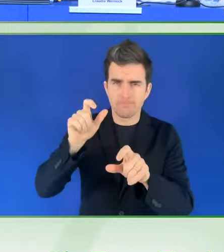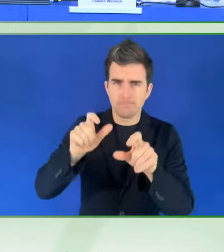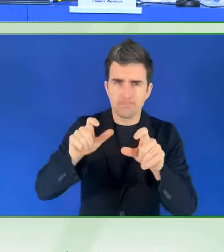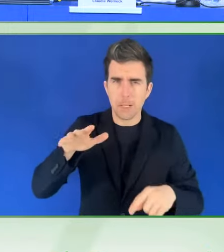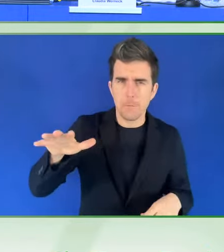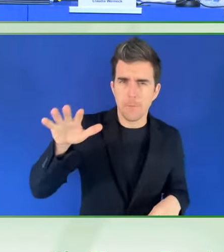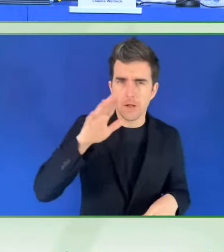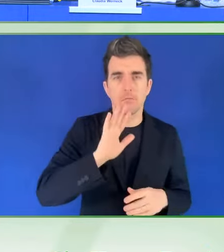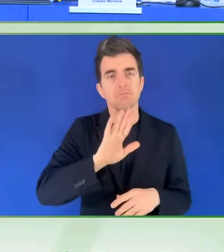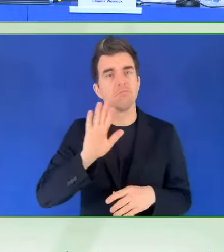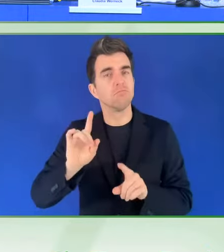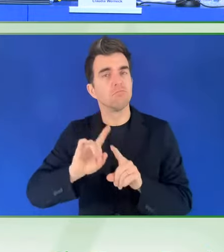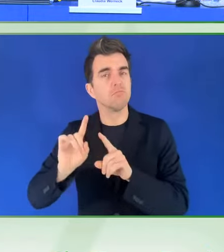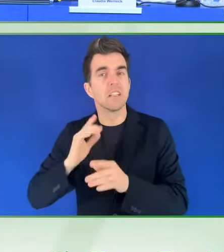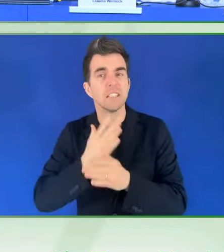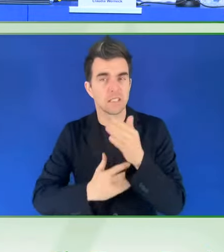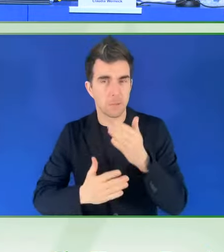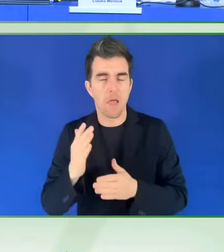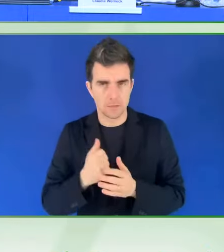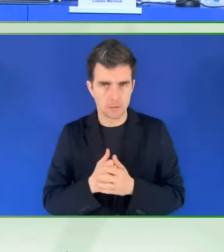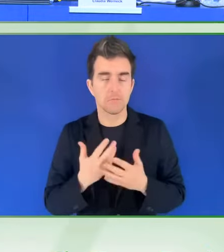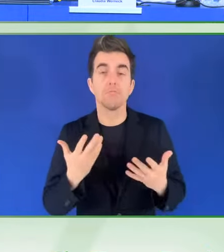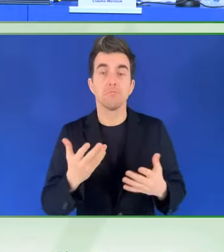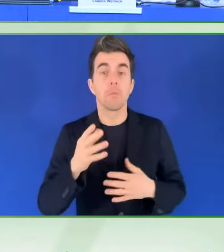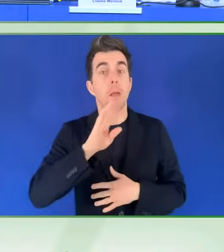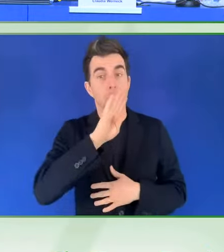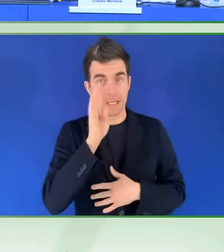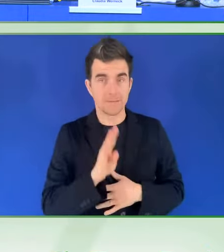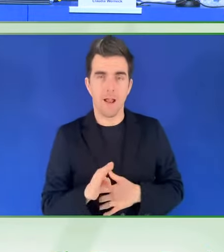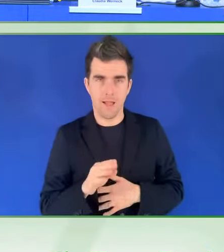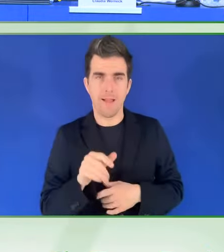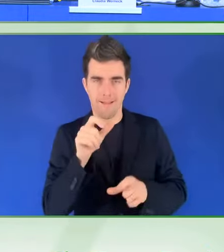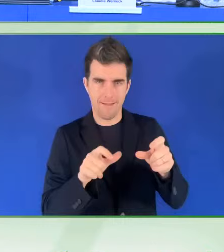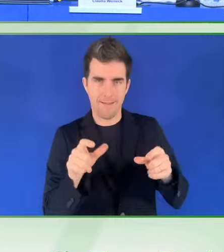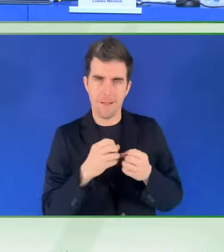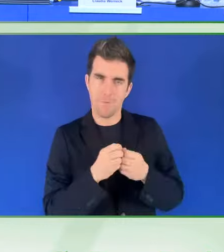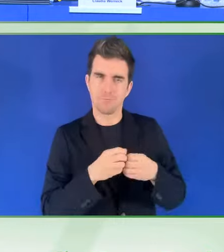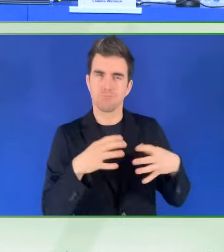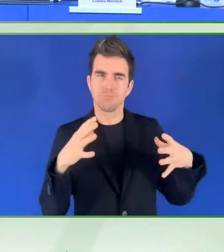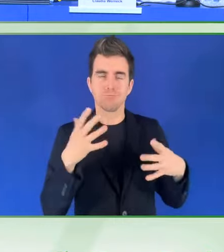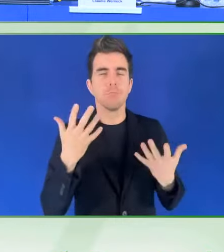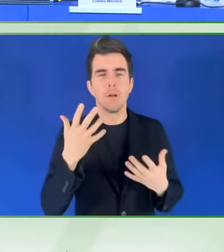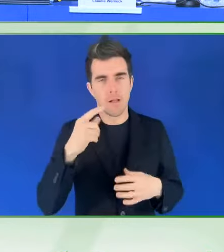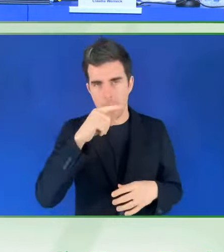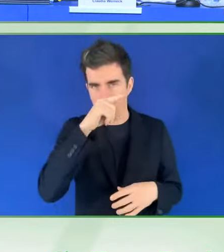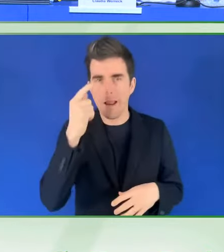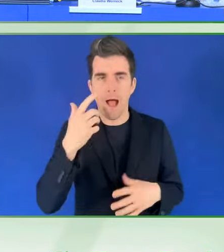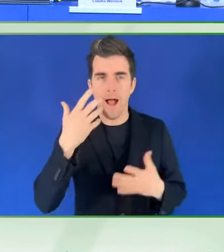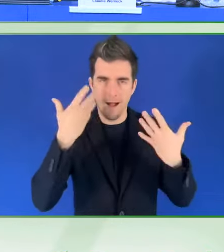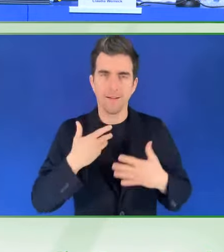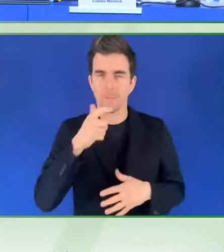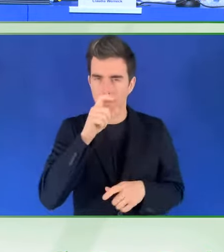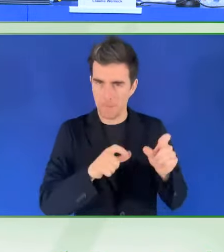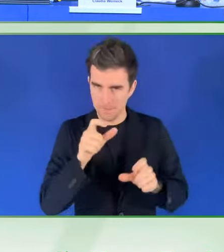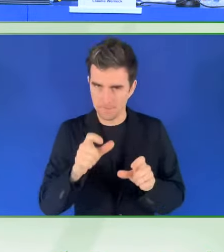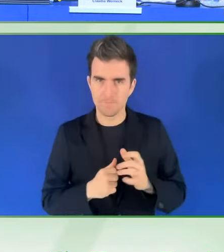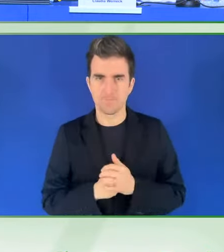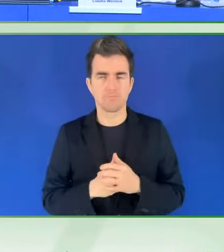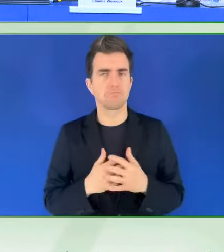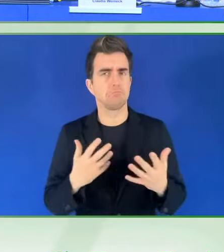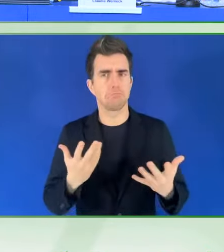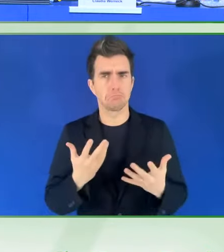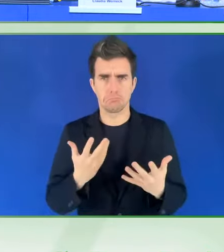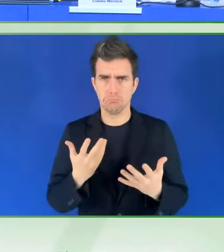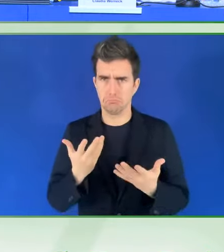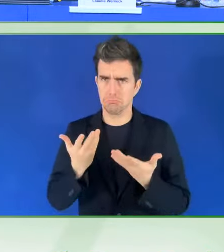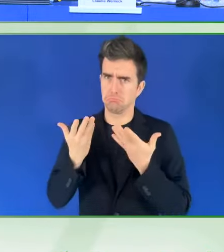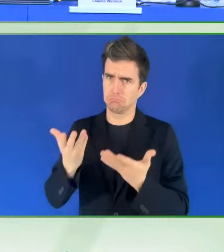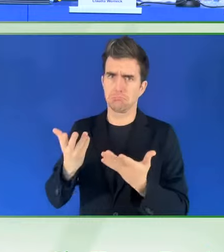children, parents, and supporters interact with each other.